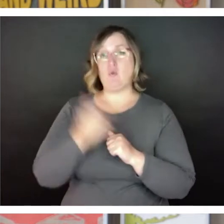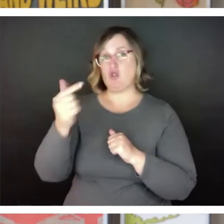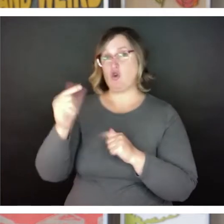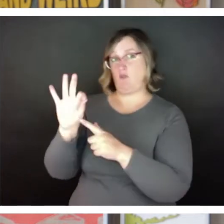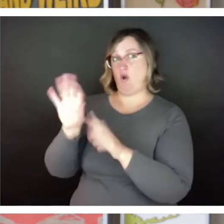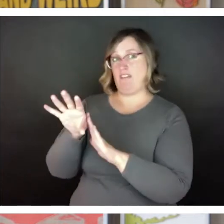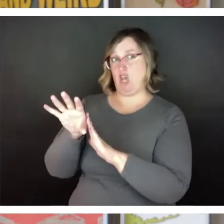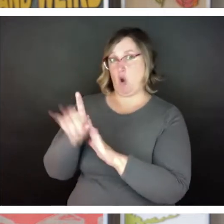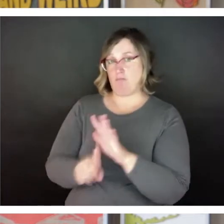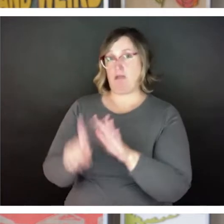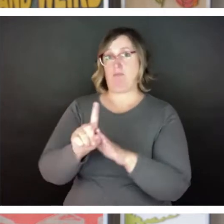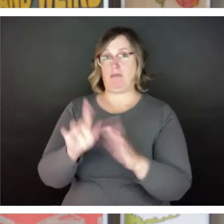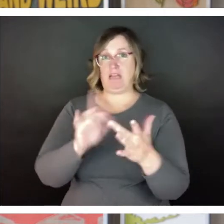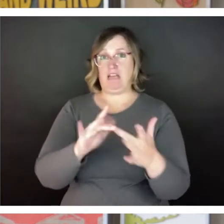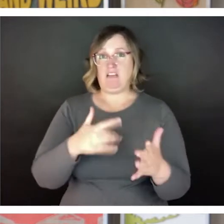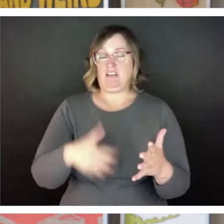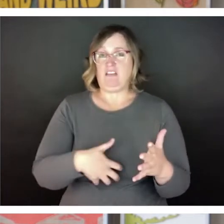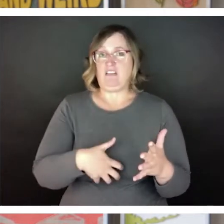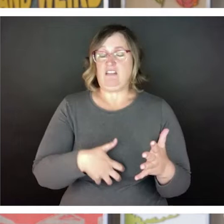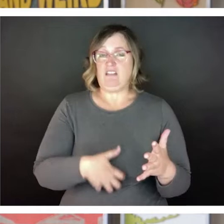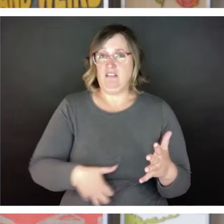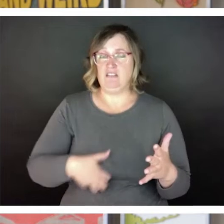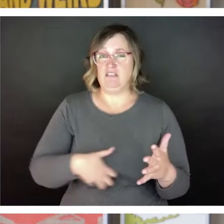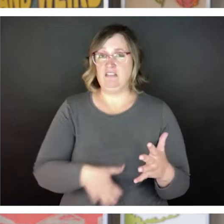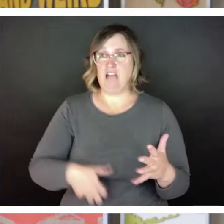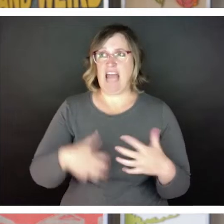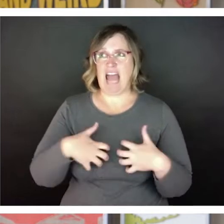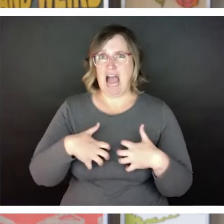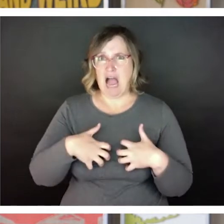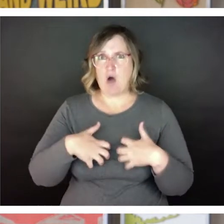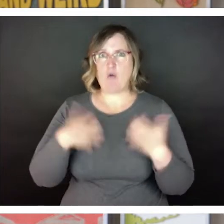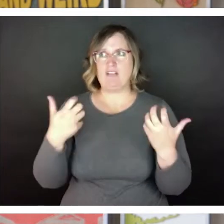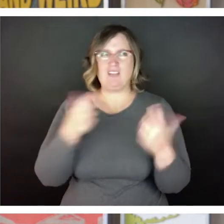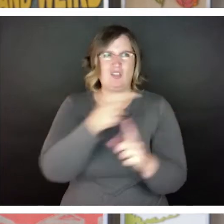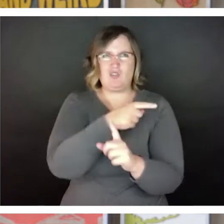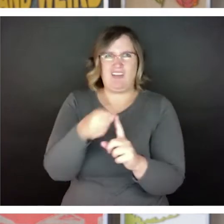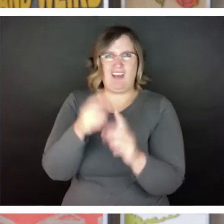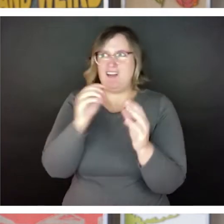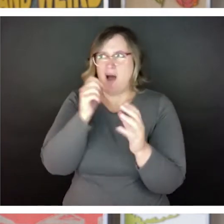I found myself sickened by the inhumanity and outraged that so little has changed.